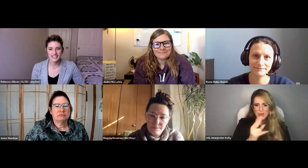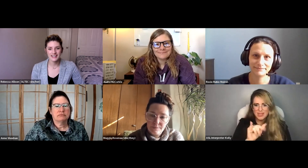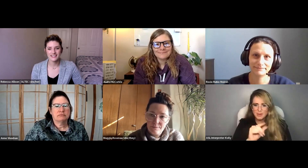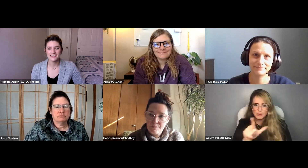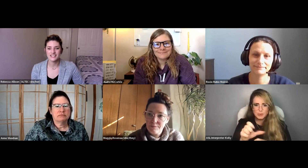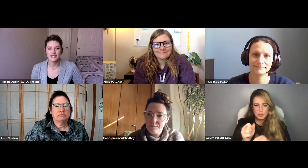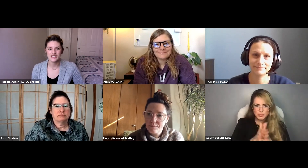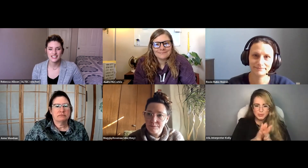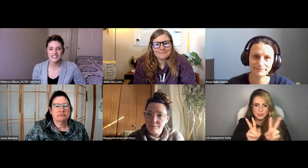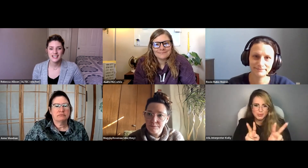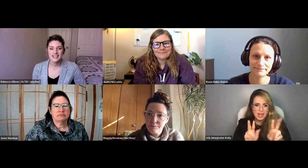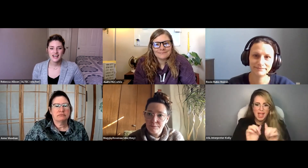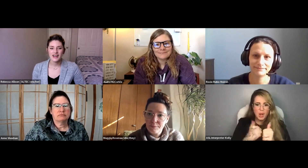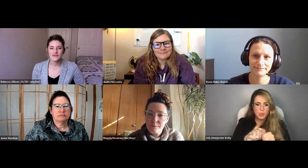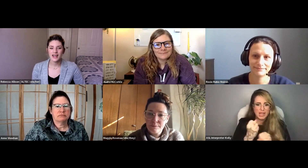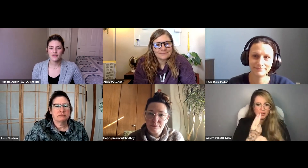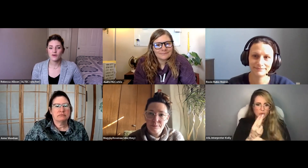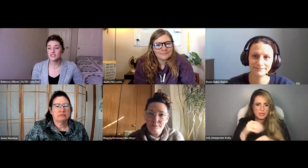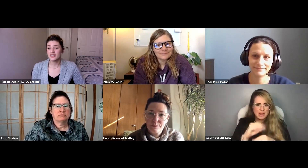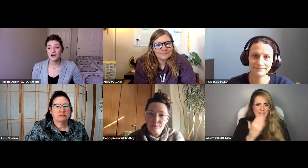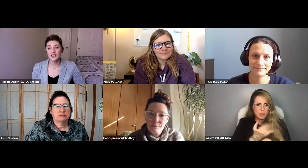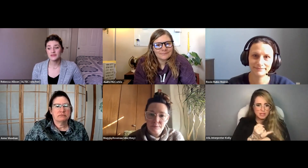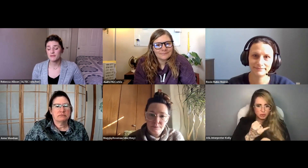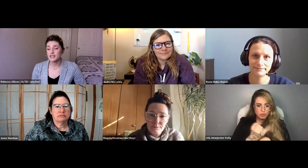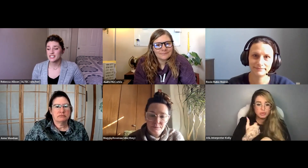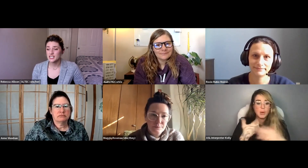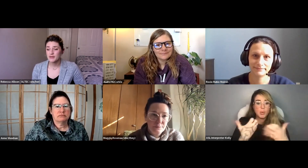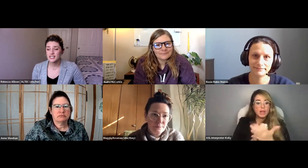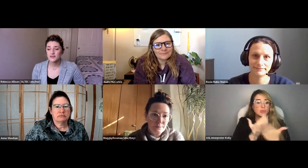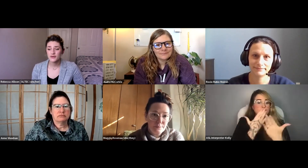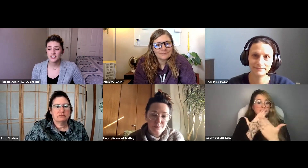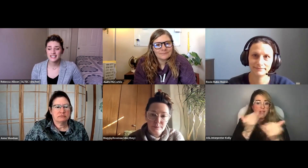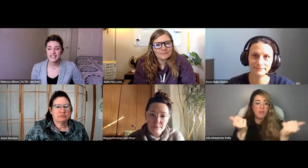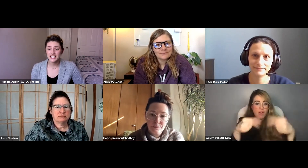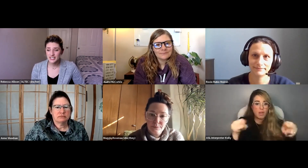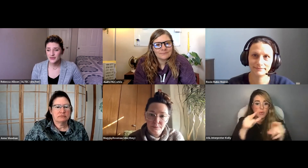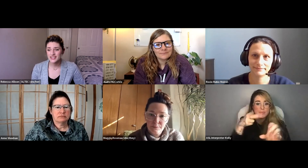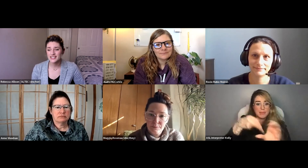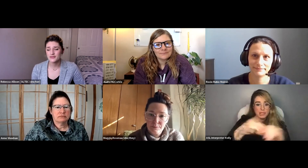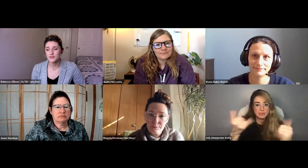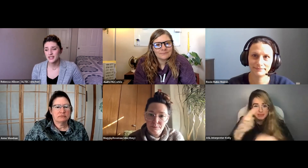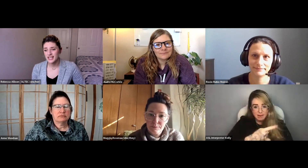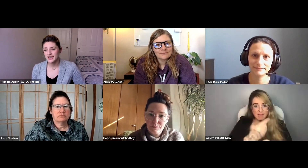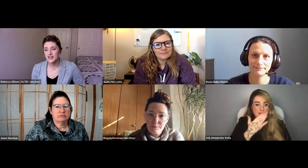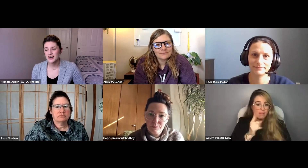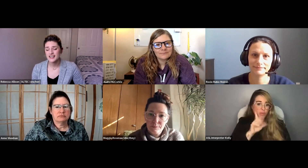at our institution. I want to thank all of our participants for engaging with us, for being here.